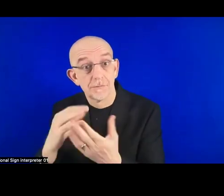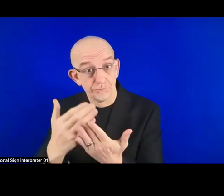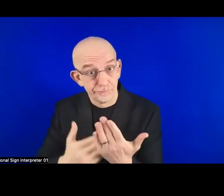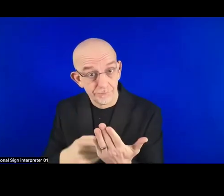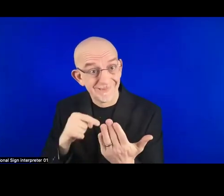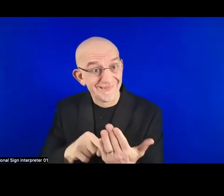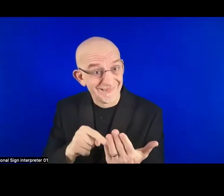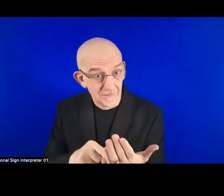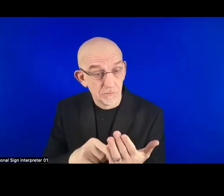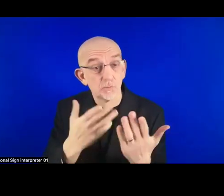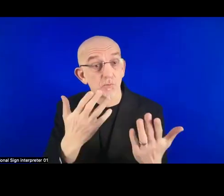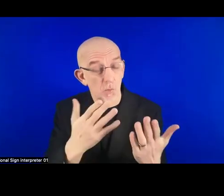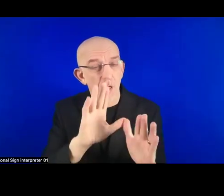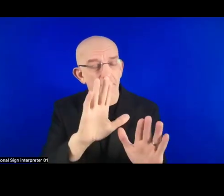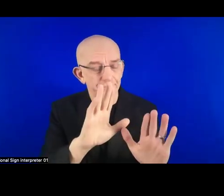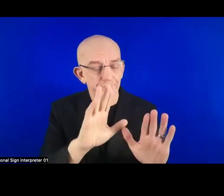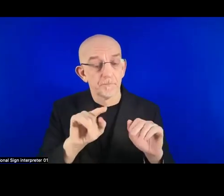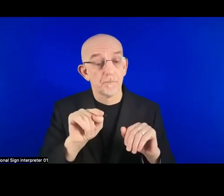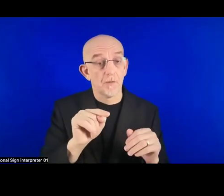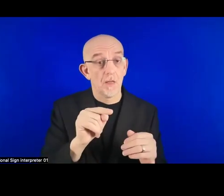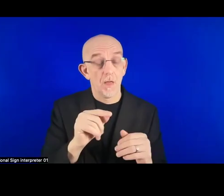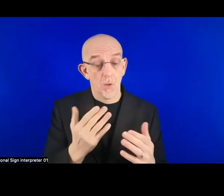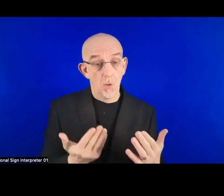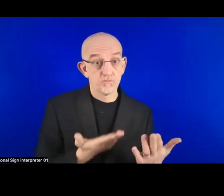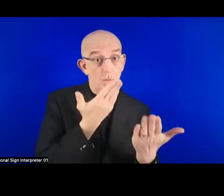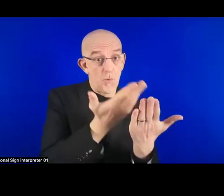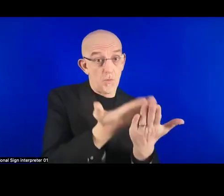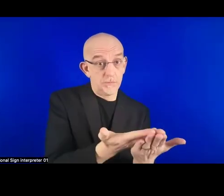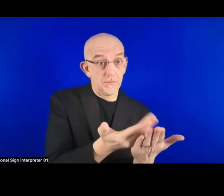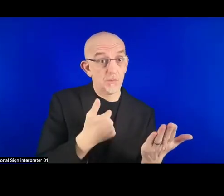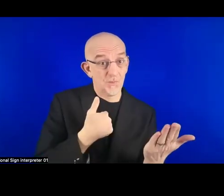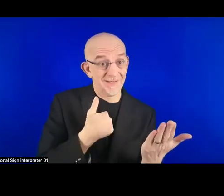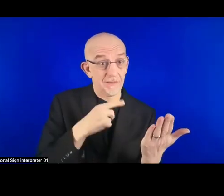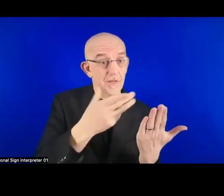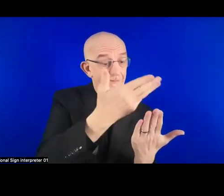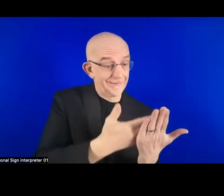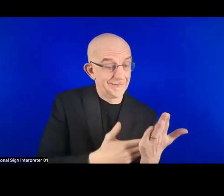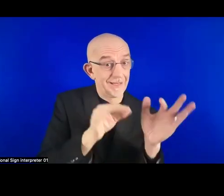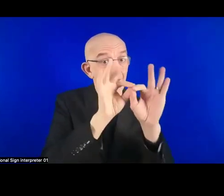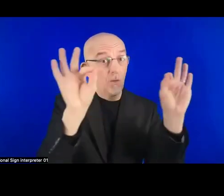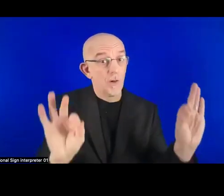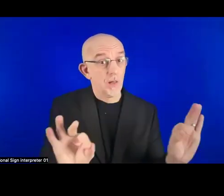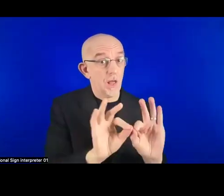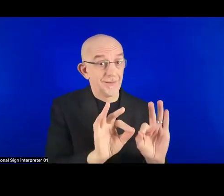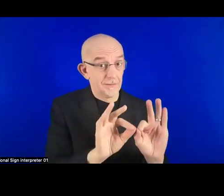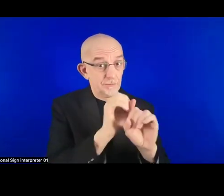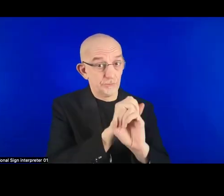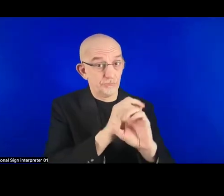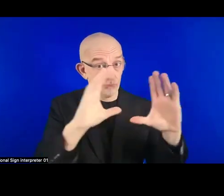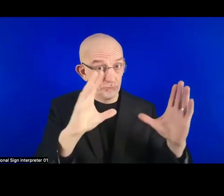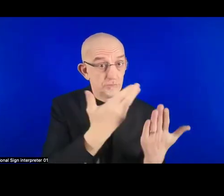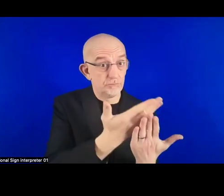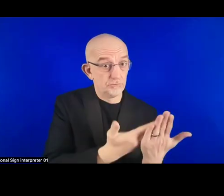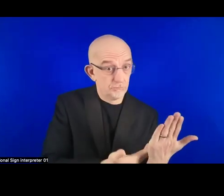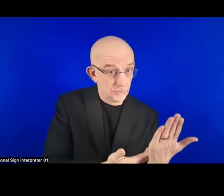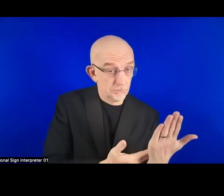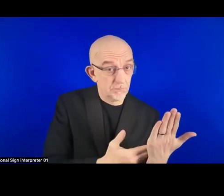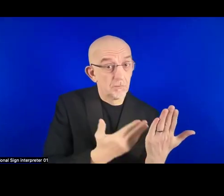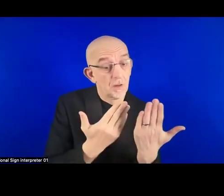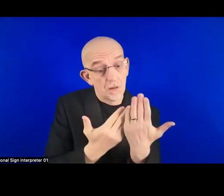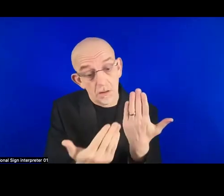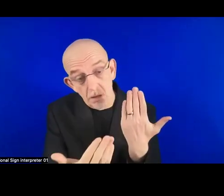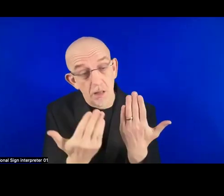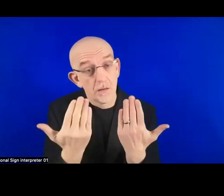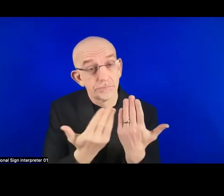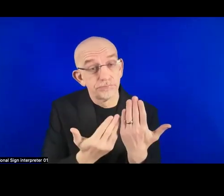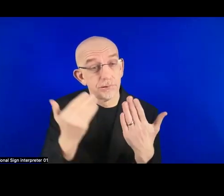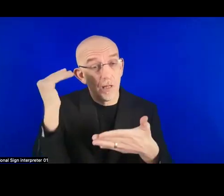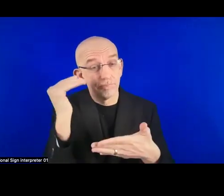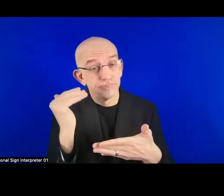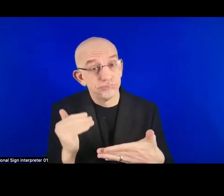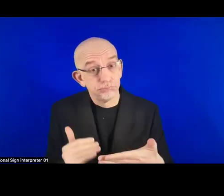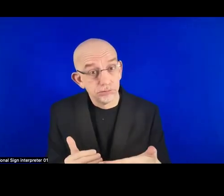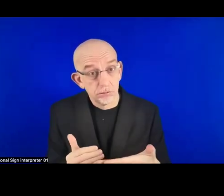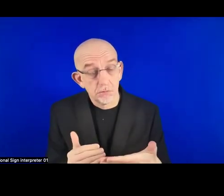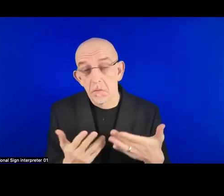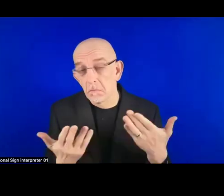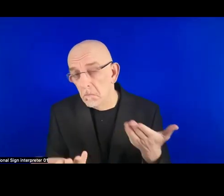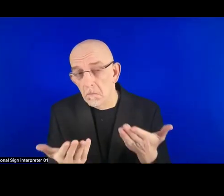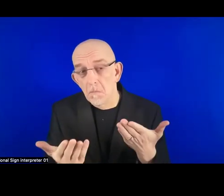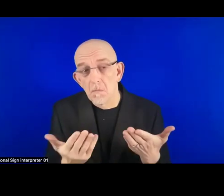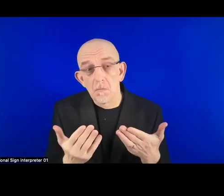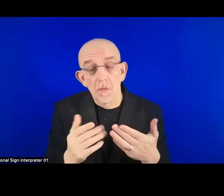need to put the outline to be -- the proposal to be more in details? And what other